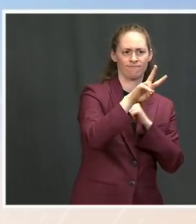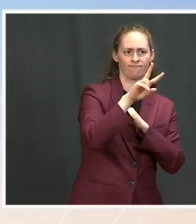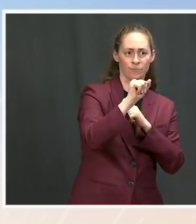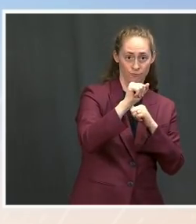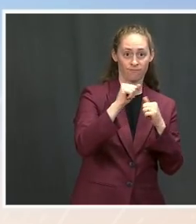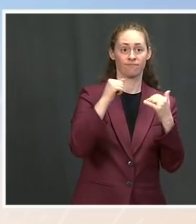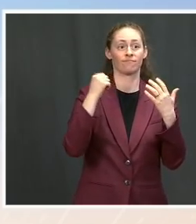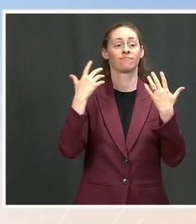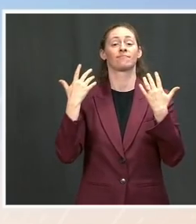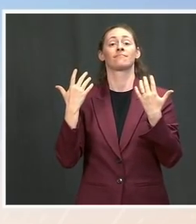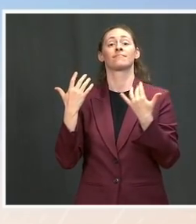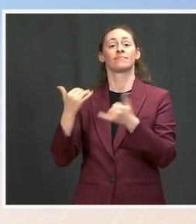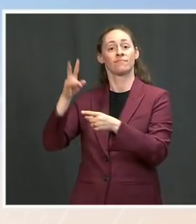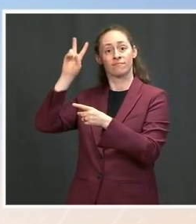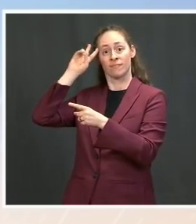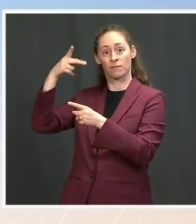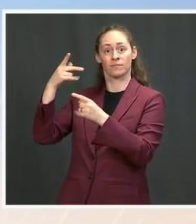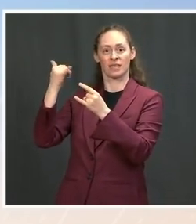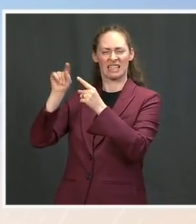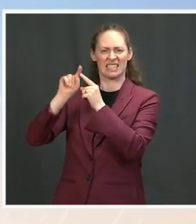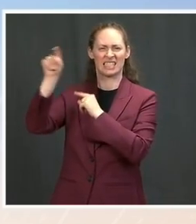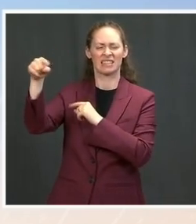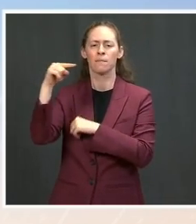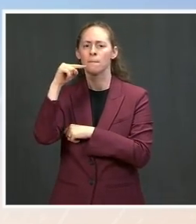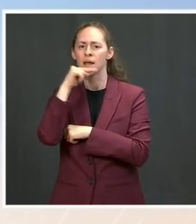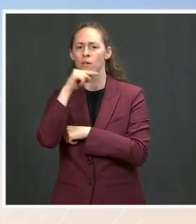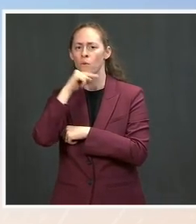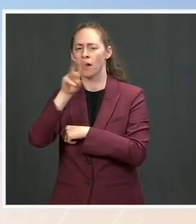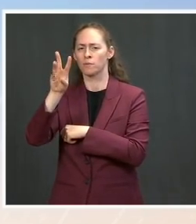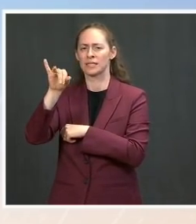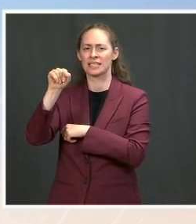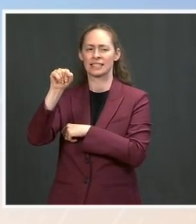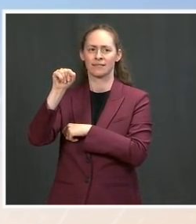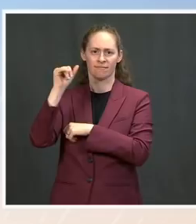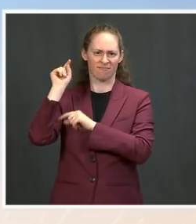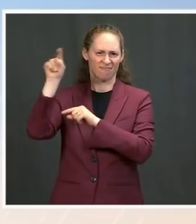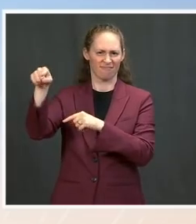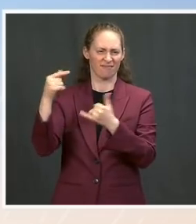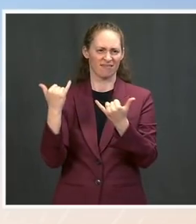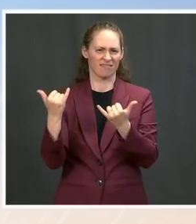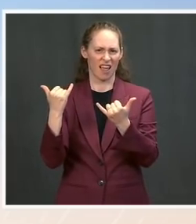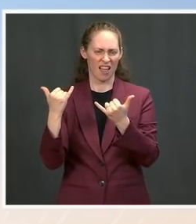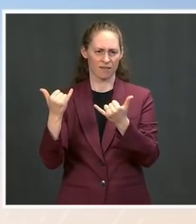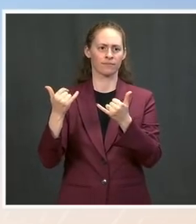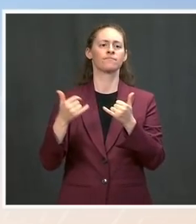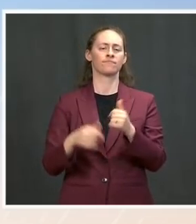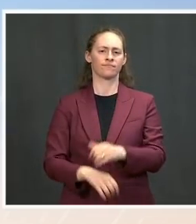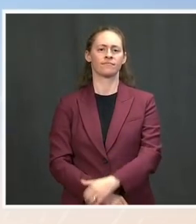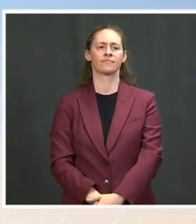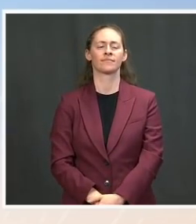joining us in the briefing tomorrow to talk about the vital child nutrition proposals in the American Families Plan.